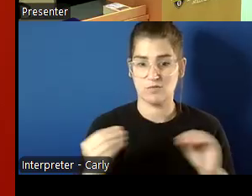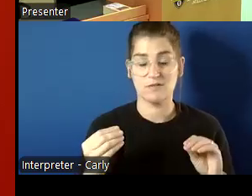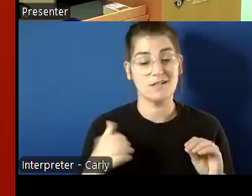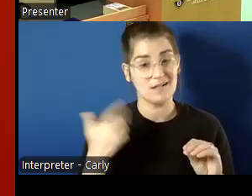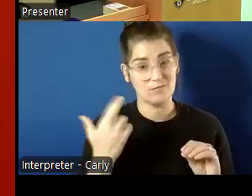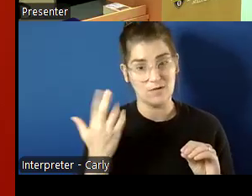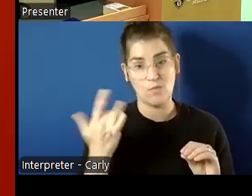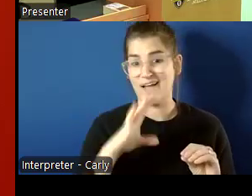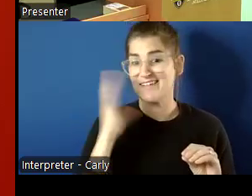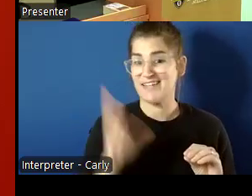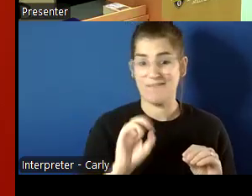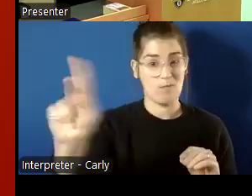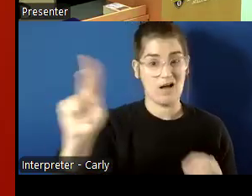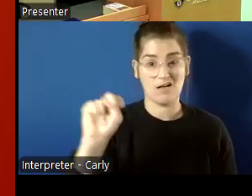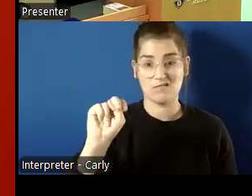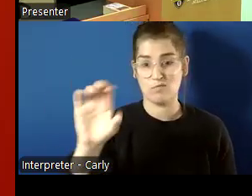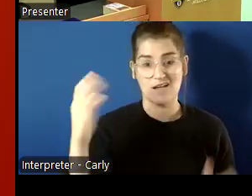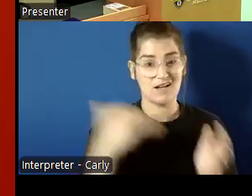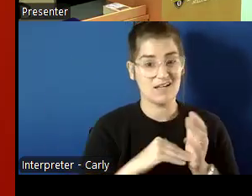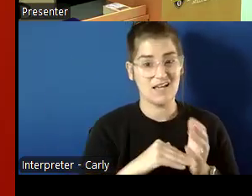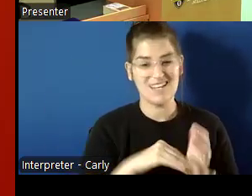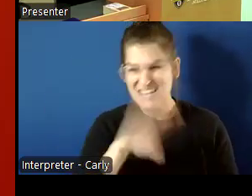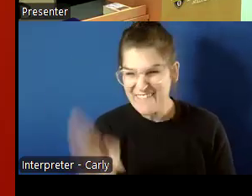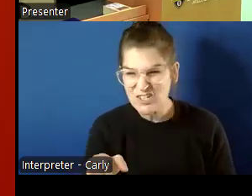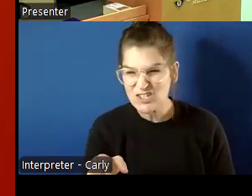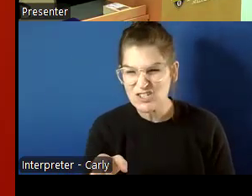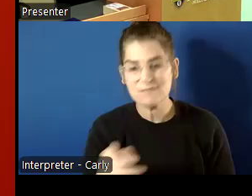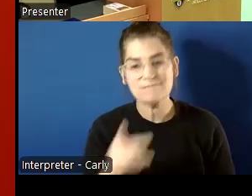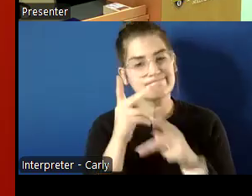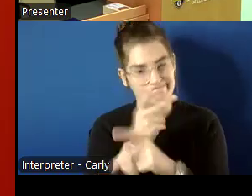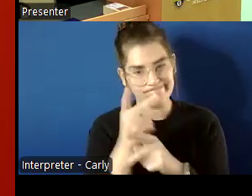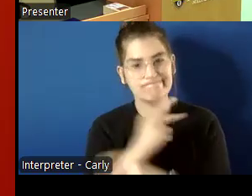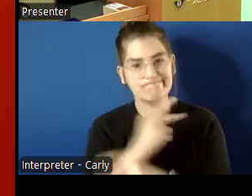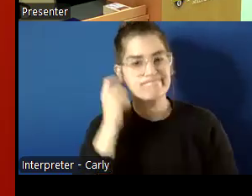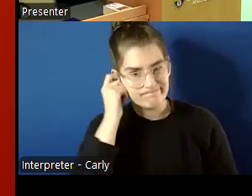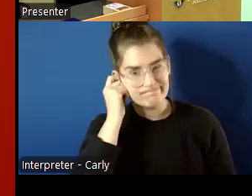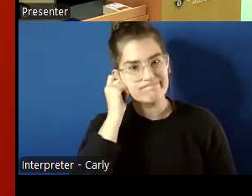visit relatives ever again. I figured it out when I understood the importance of